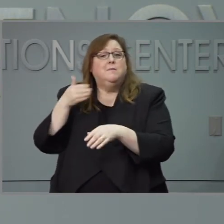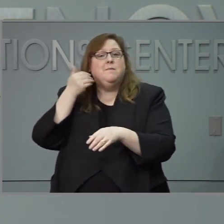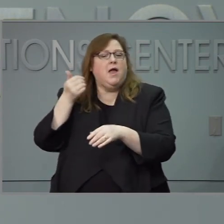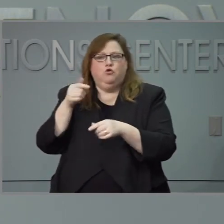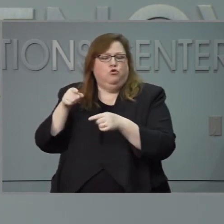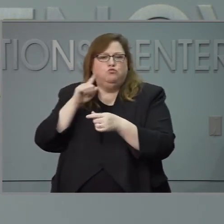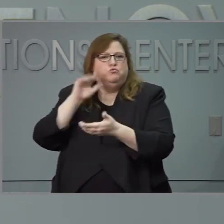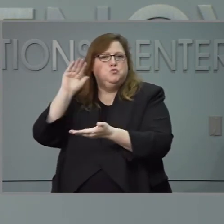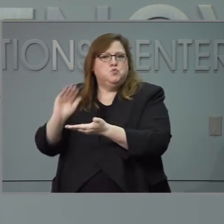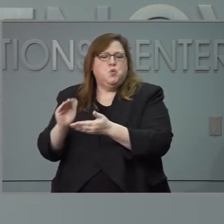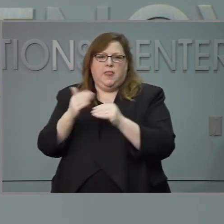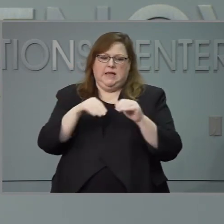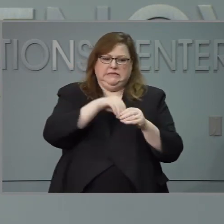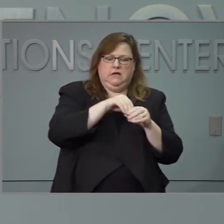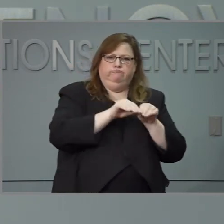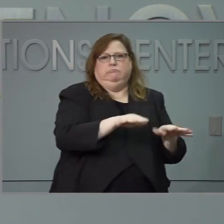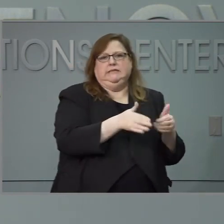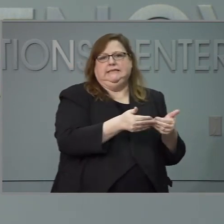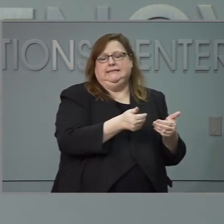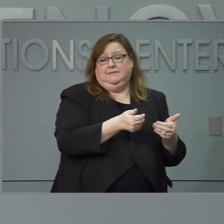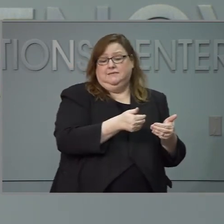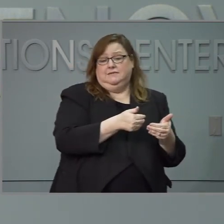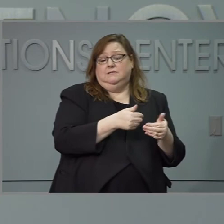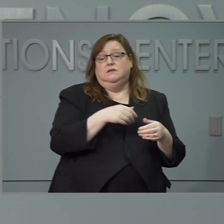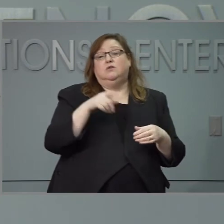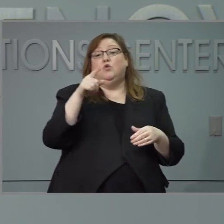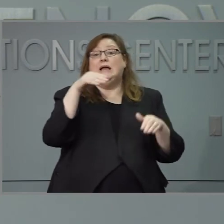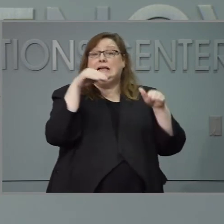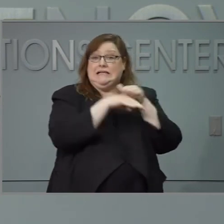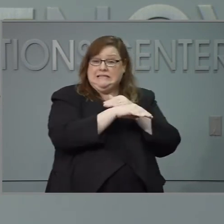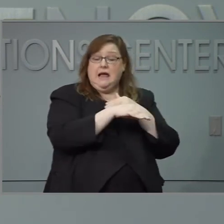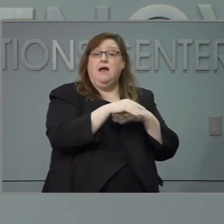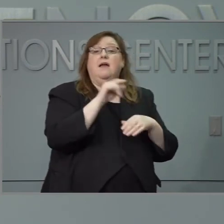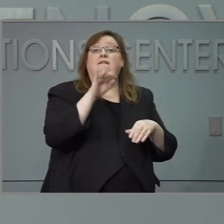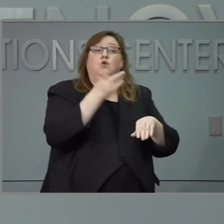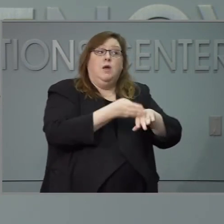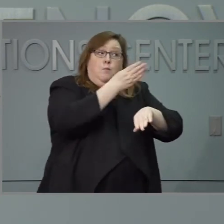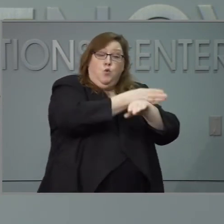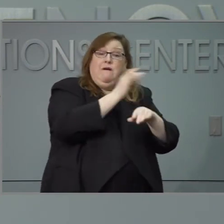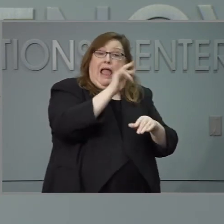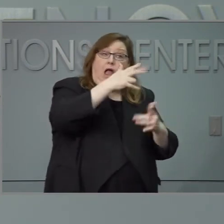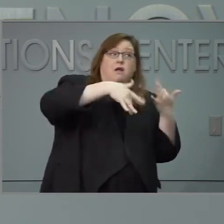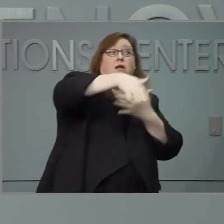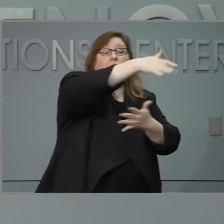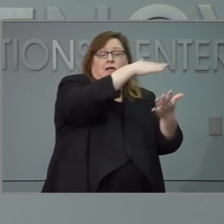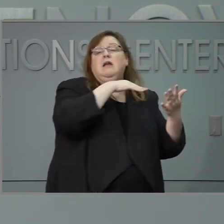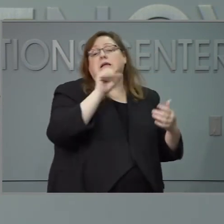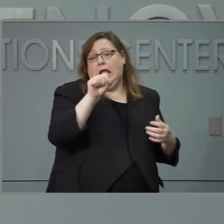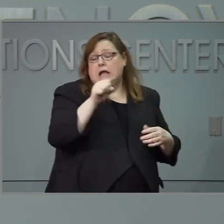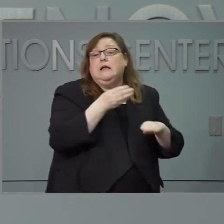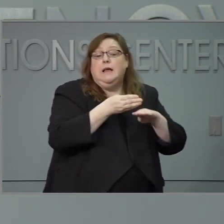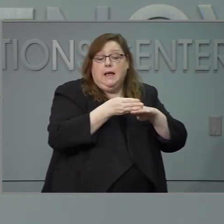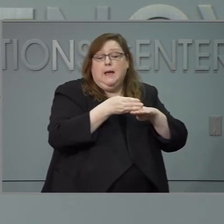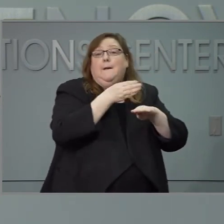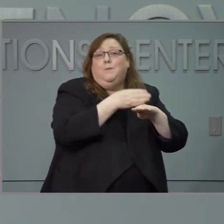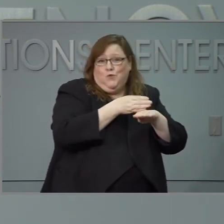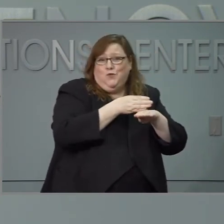UN PADRE EN LA CASA, ESCUELA, 85% DE LOS PADRES ELIGEN LAS ESCUELAS PÚBLICAS TRADICIONALES.